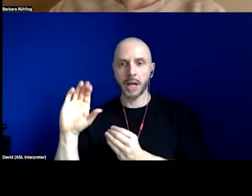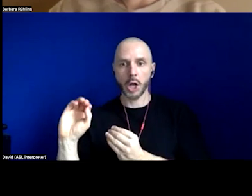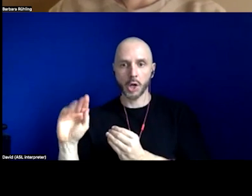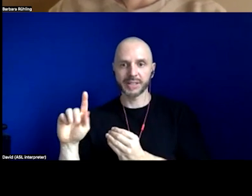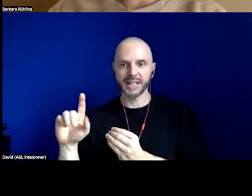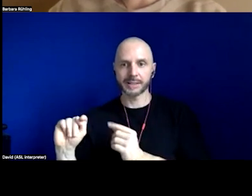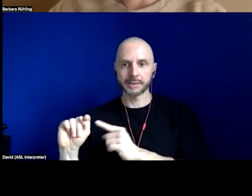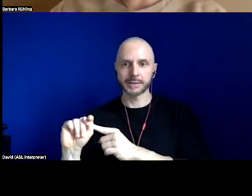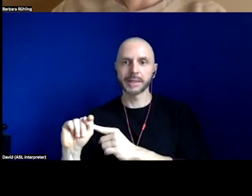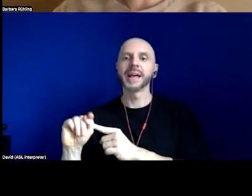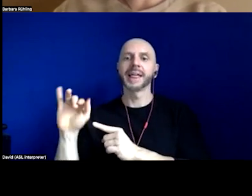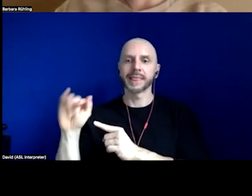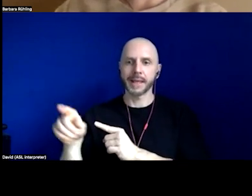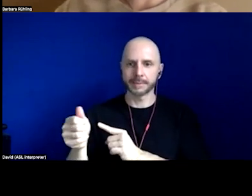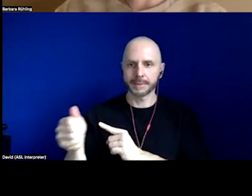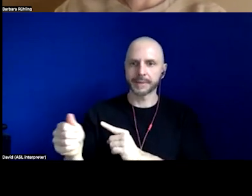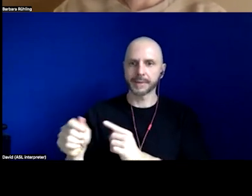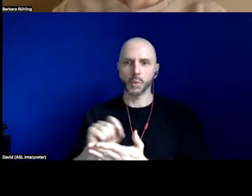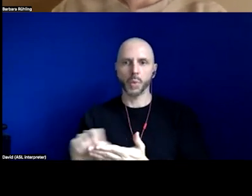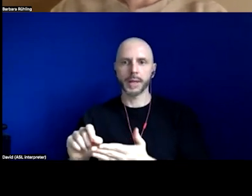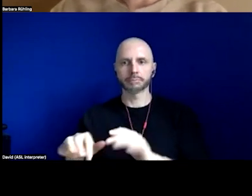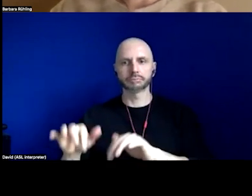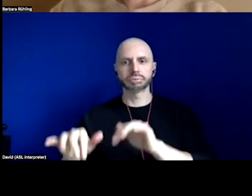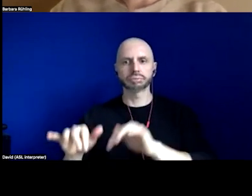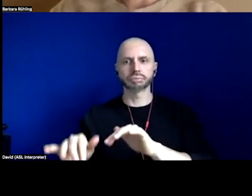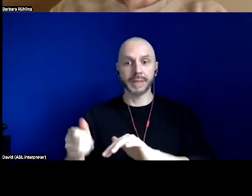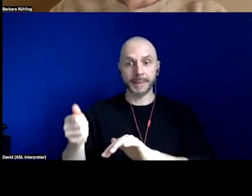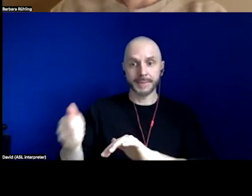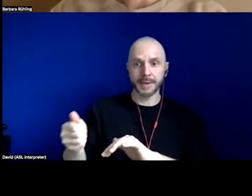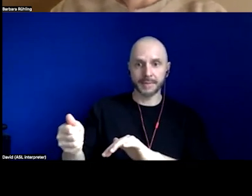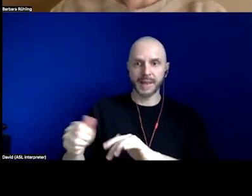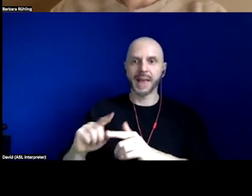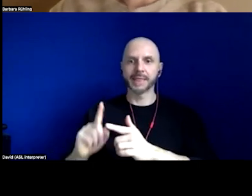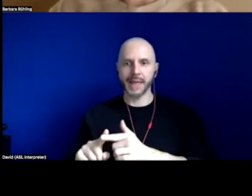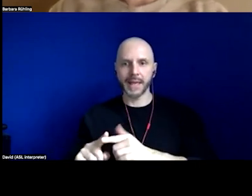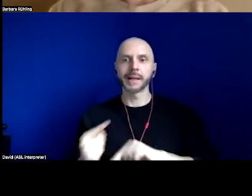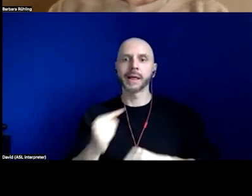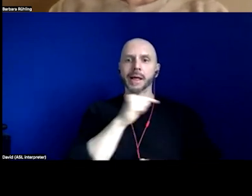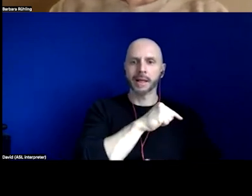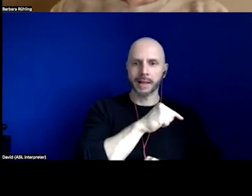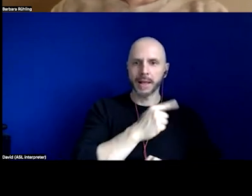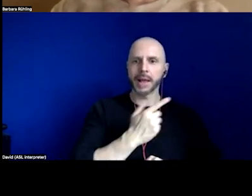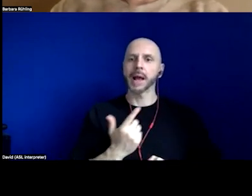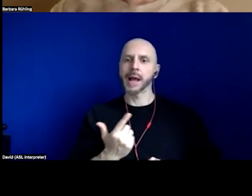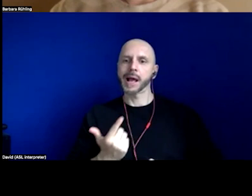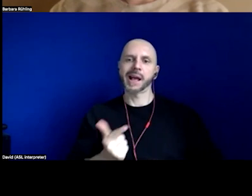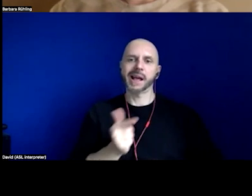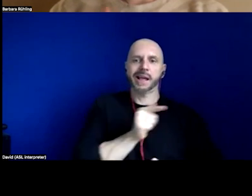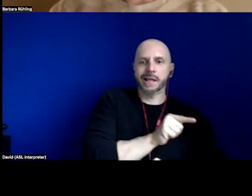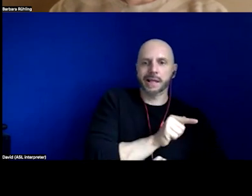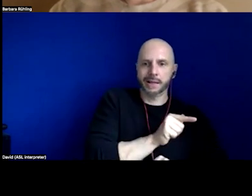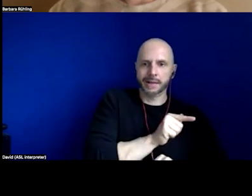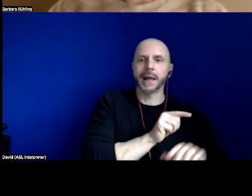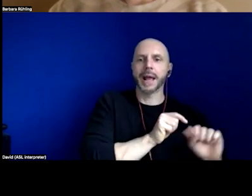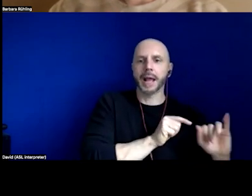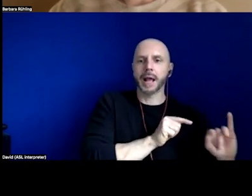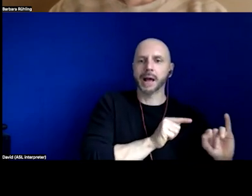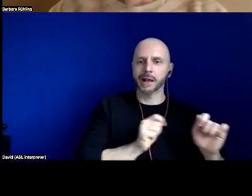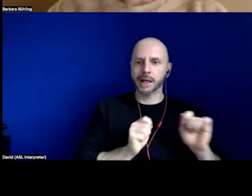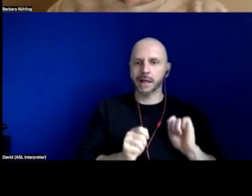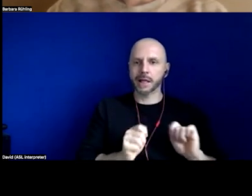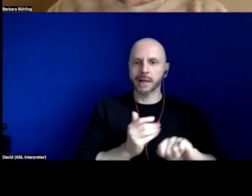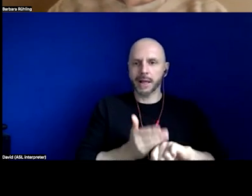edit and improve the language rather than starting from scratch, both because there were often strong